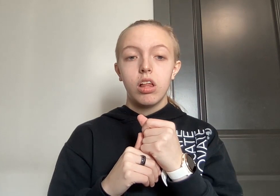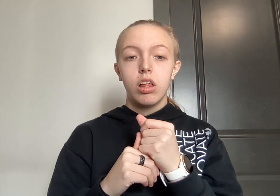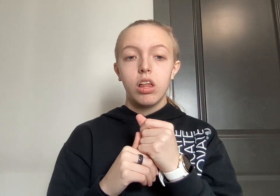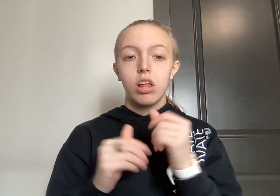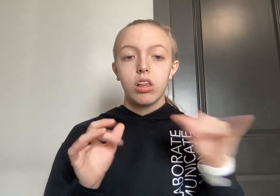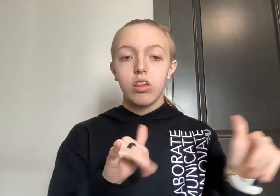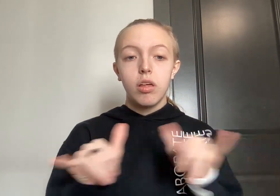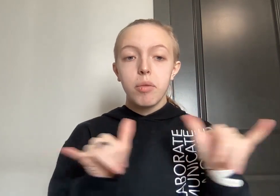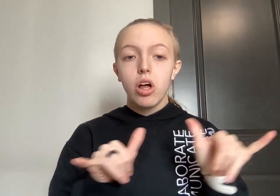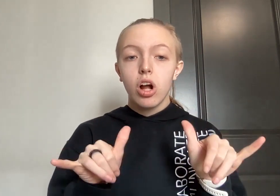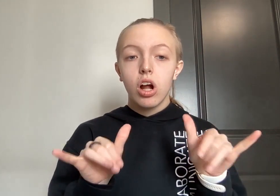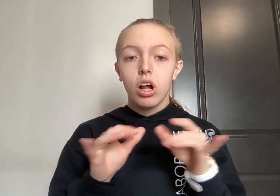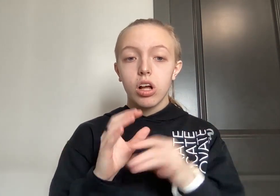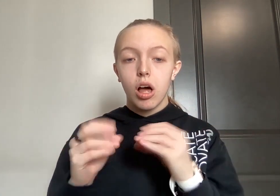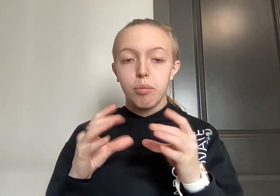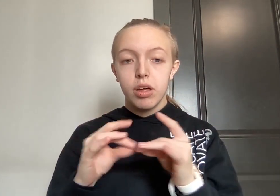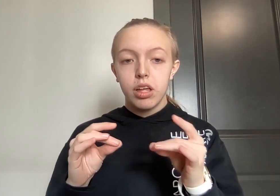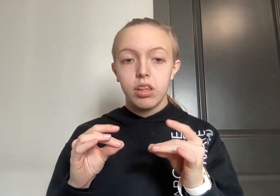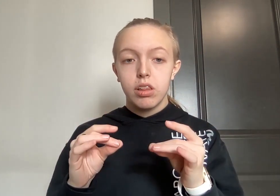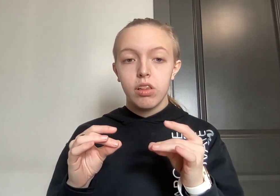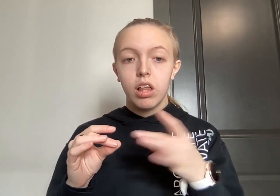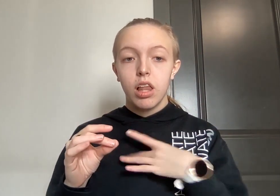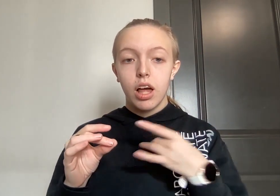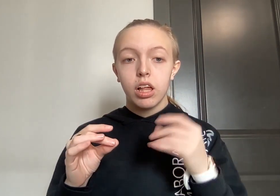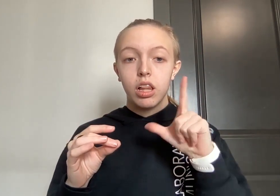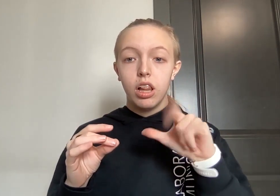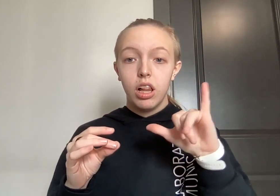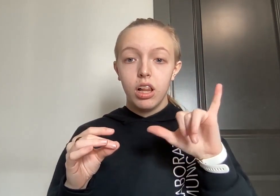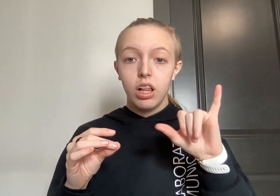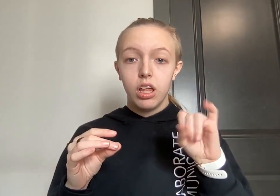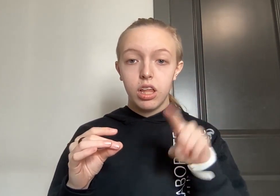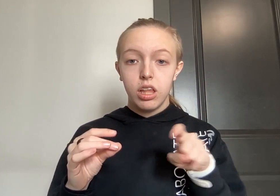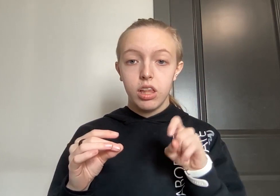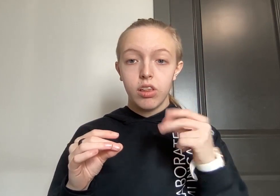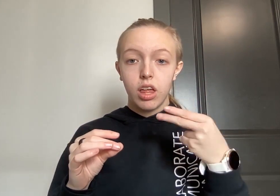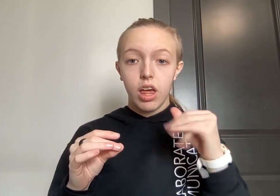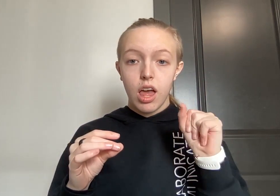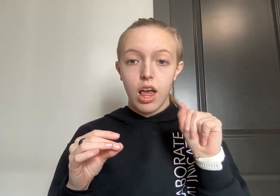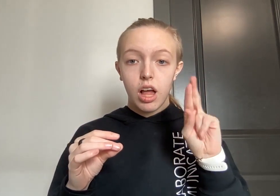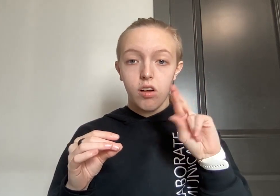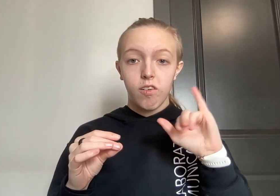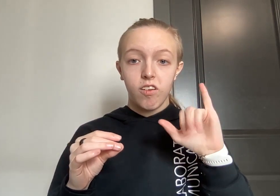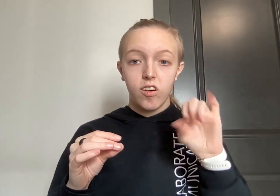similar comments like Liz Harris